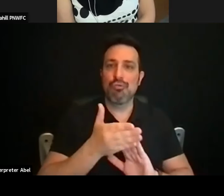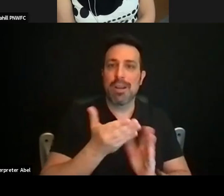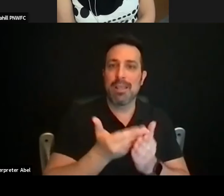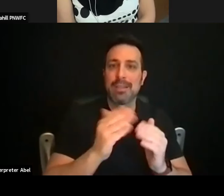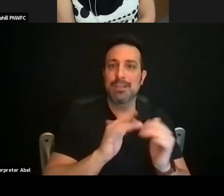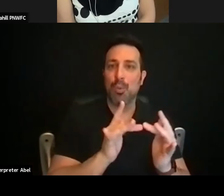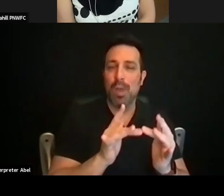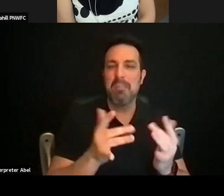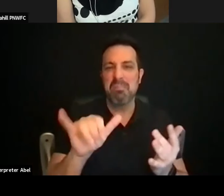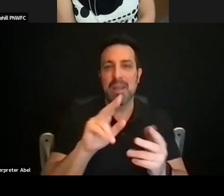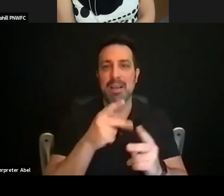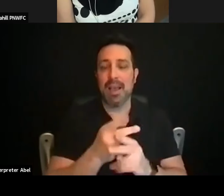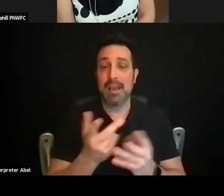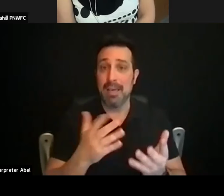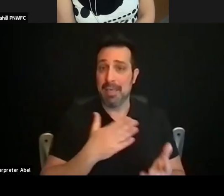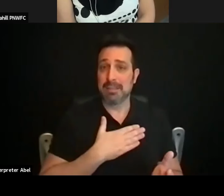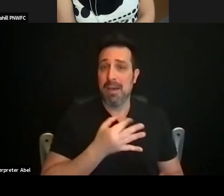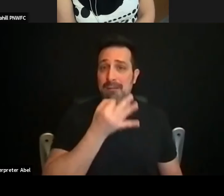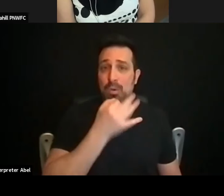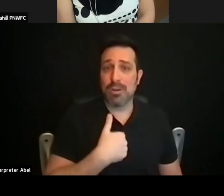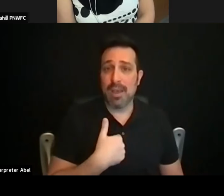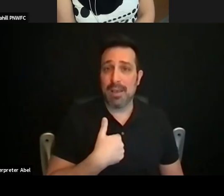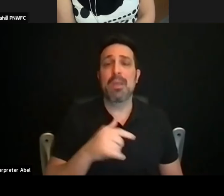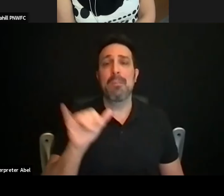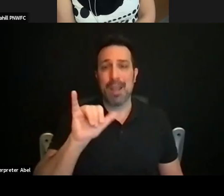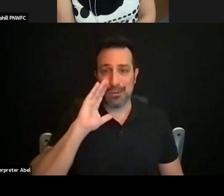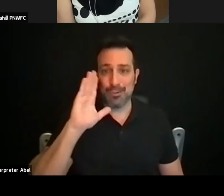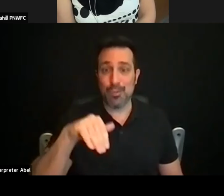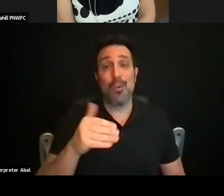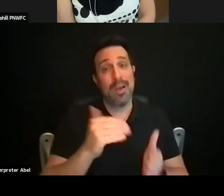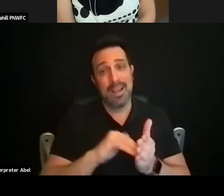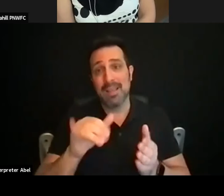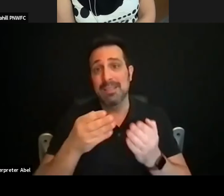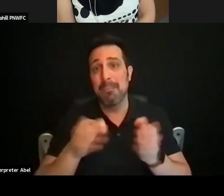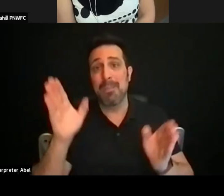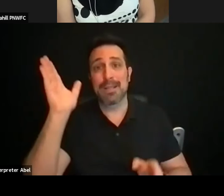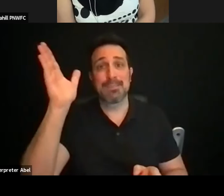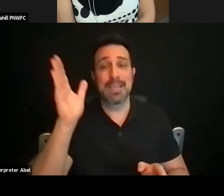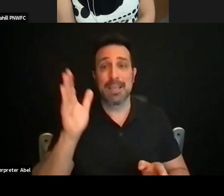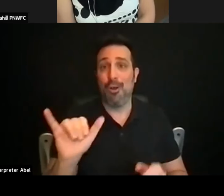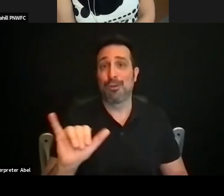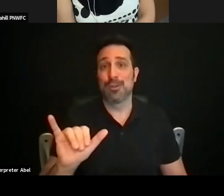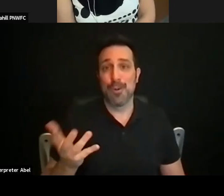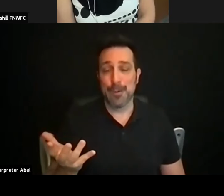about, you know, configuring cameras and getting up applications or running things on the